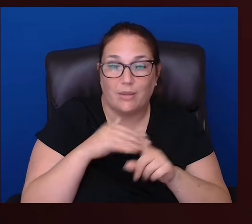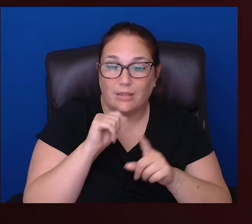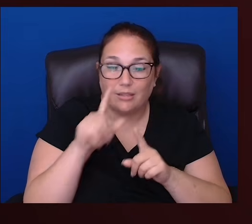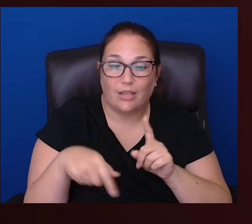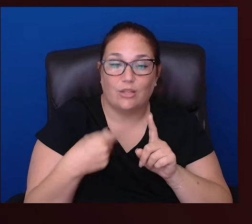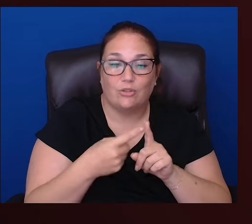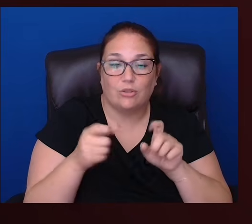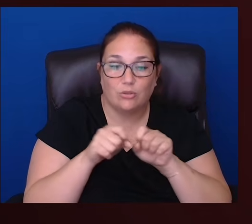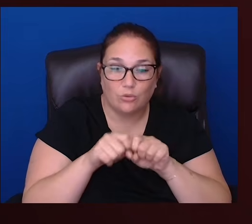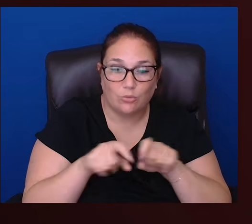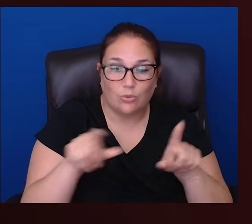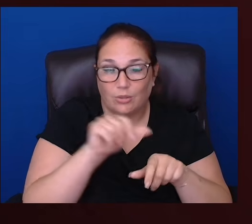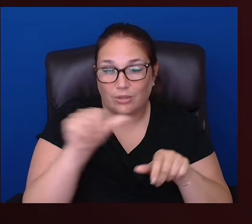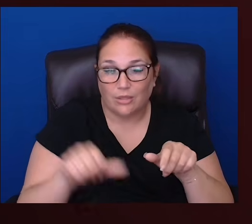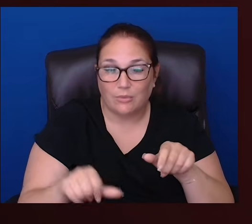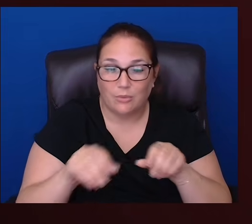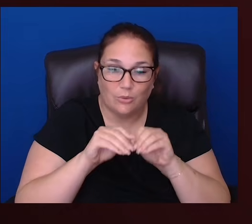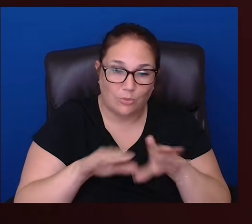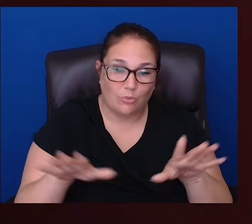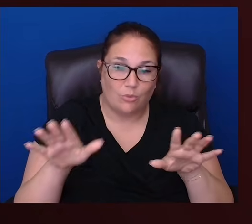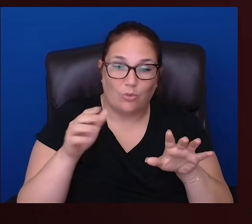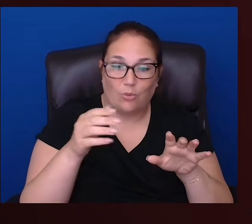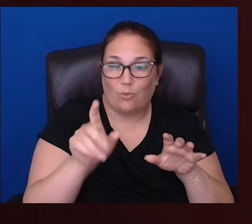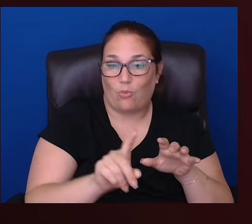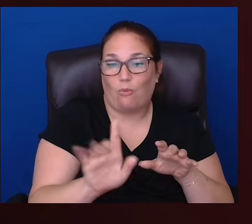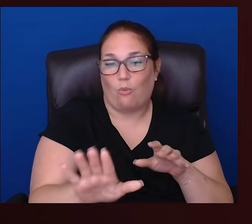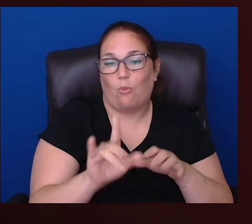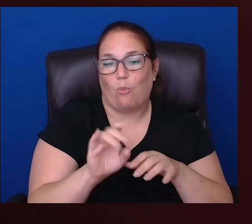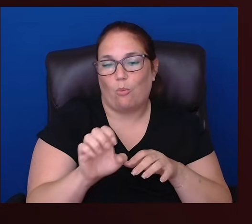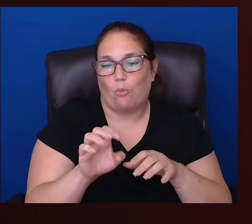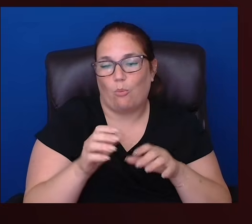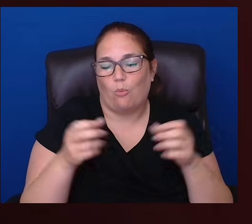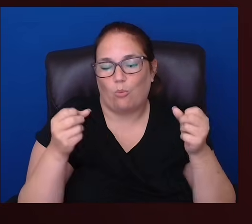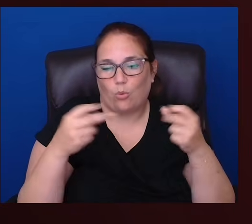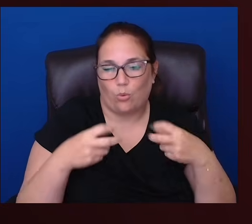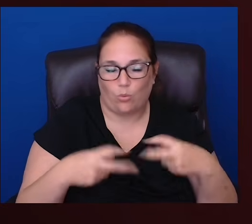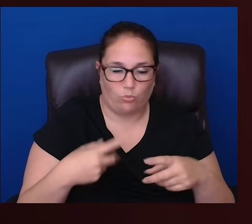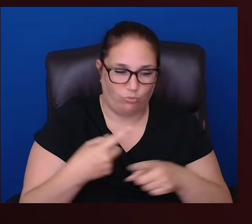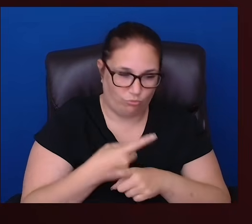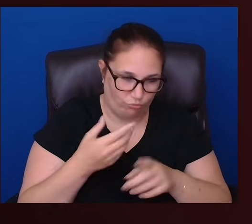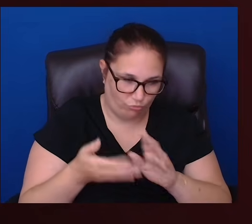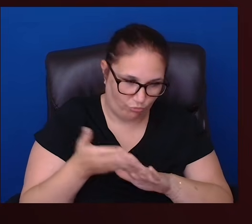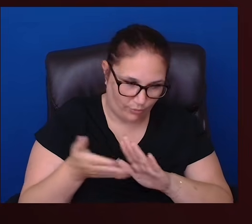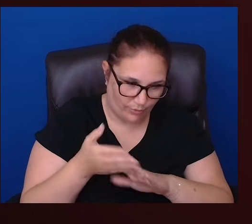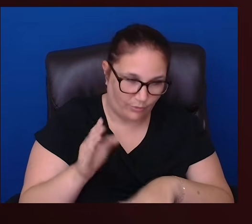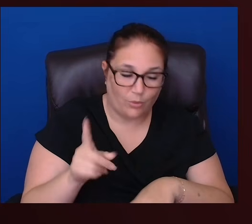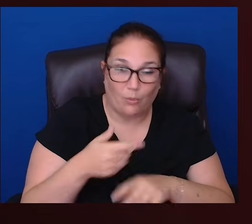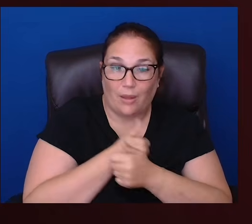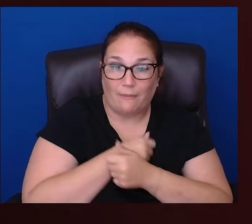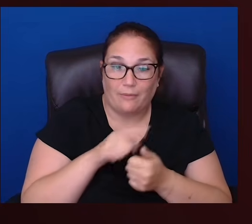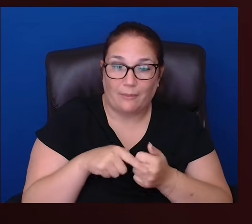deployed at wherever your code is running. Now, what I love about this is if you're, again,